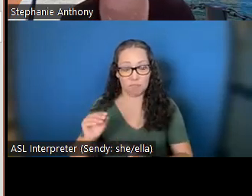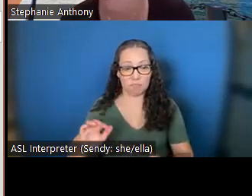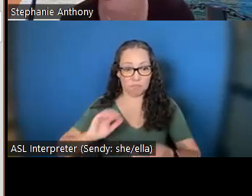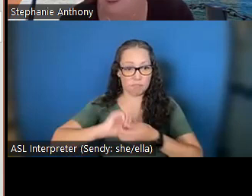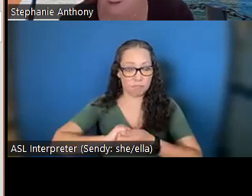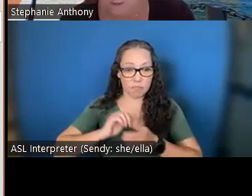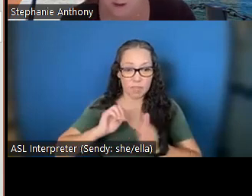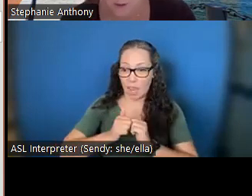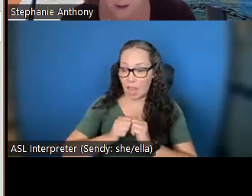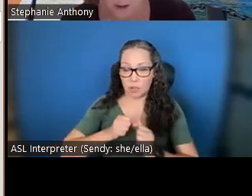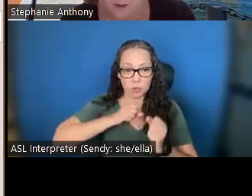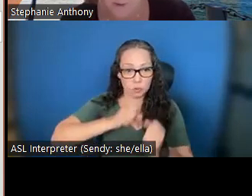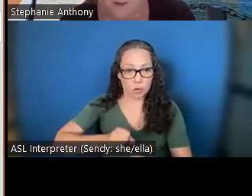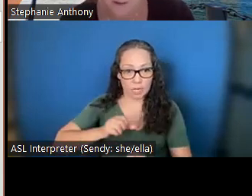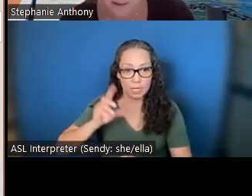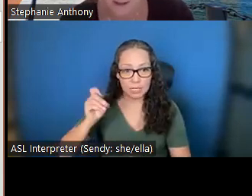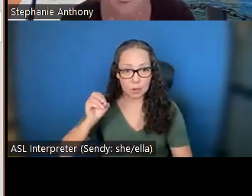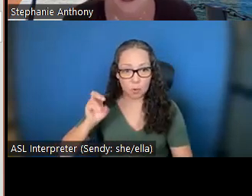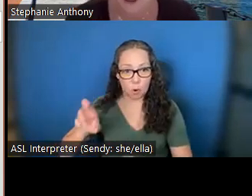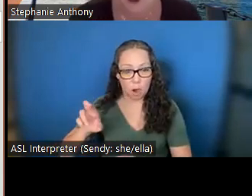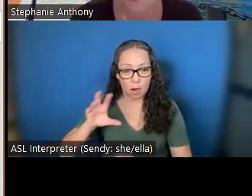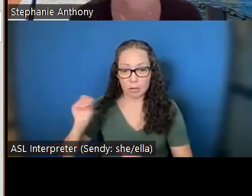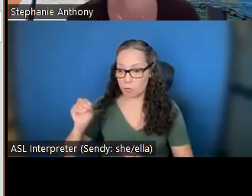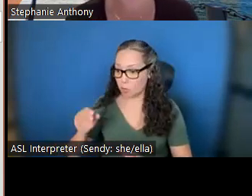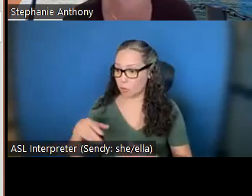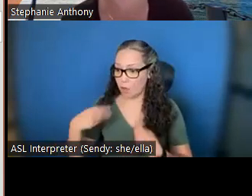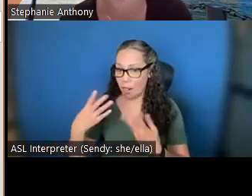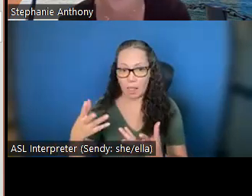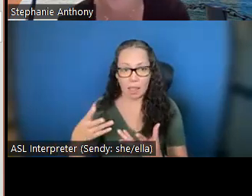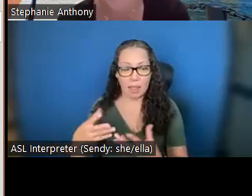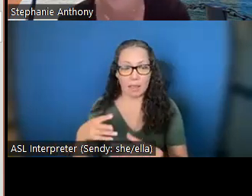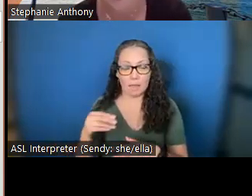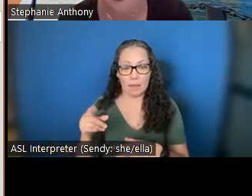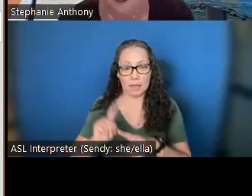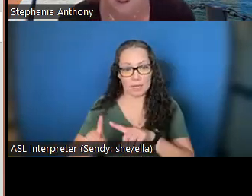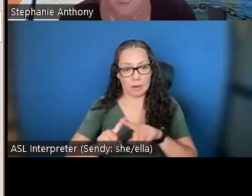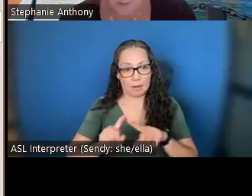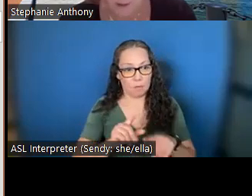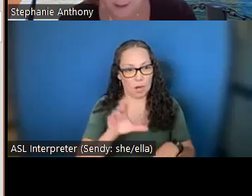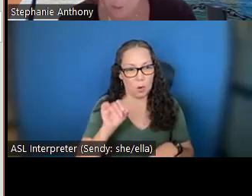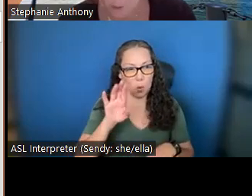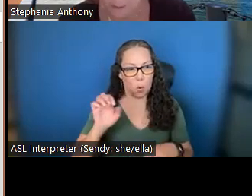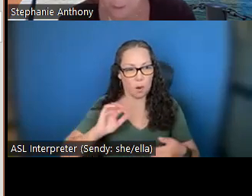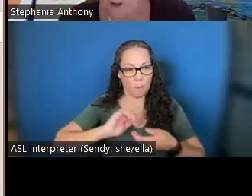the visibility of do to facilitate relationship building among core Partners provide more regular